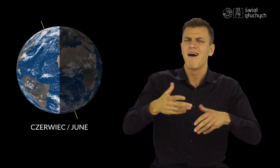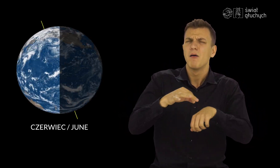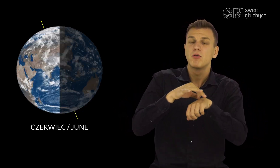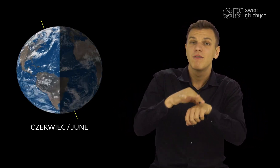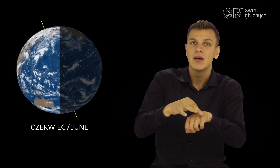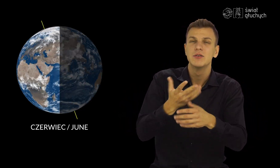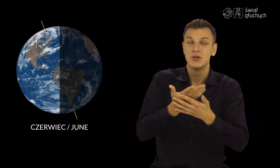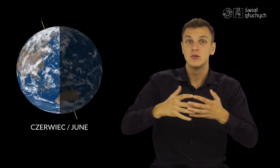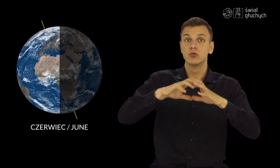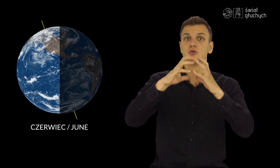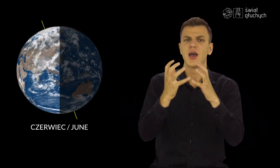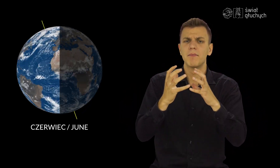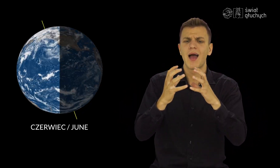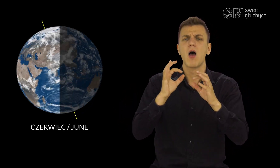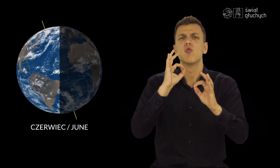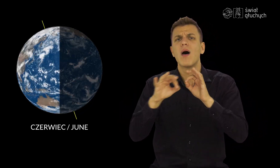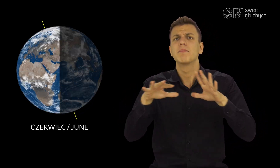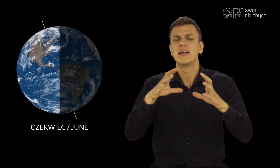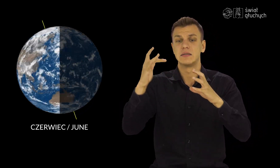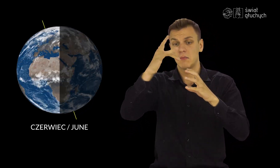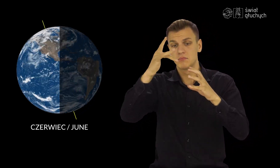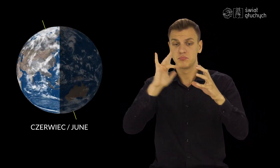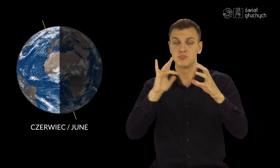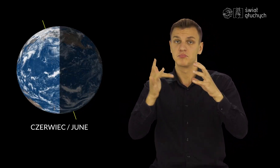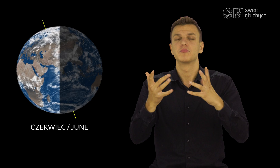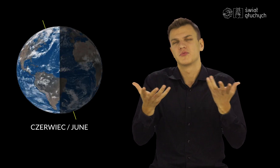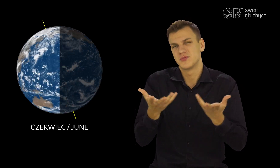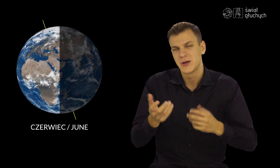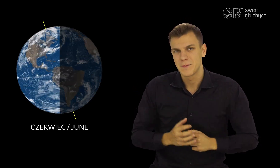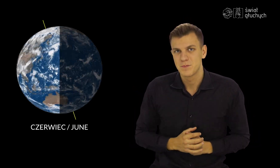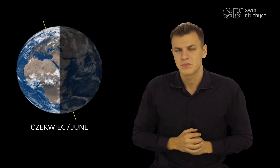depending on the location from which they are observed.